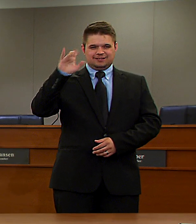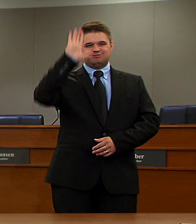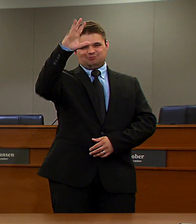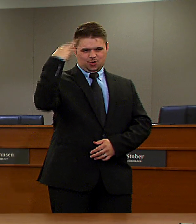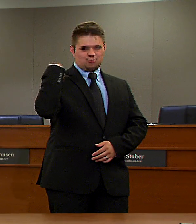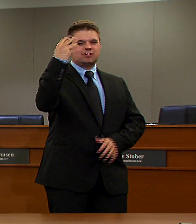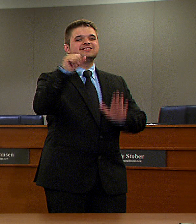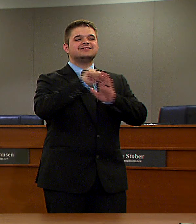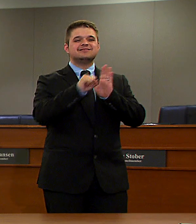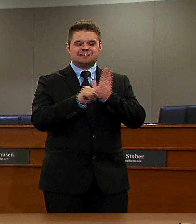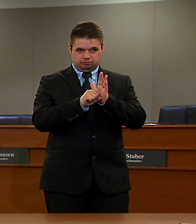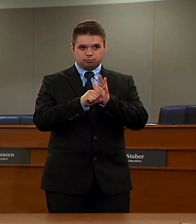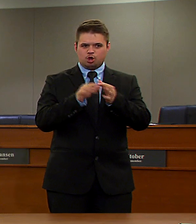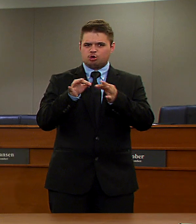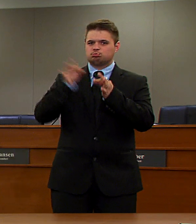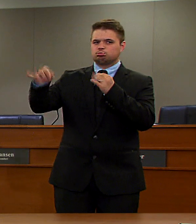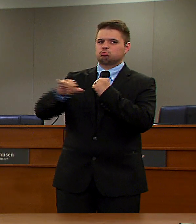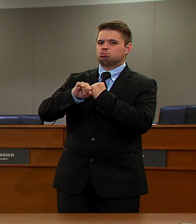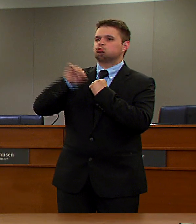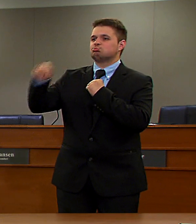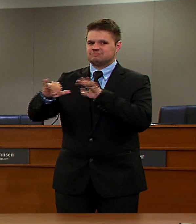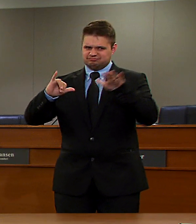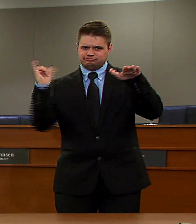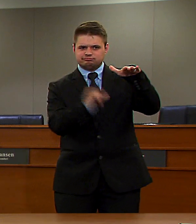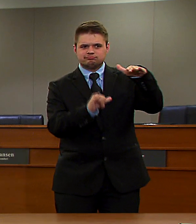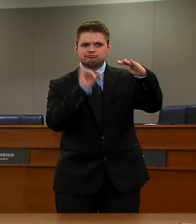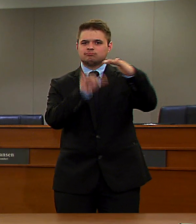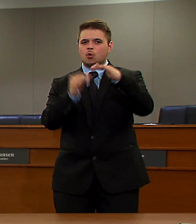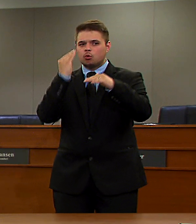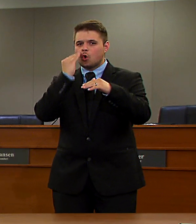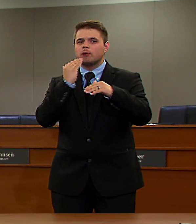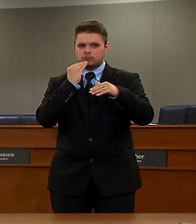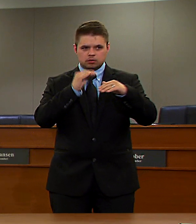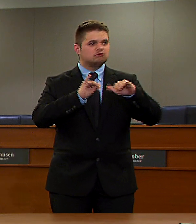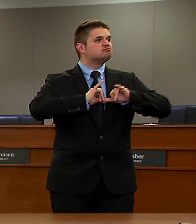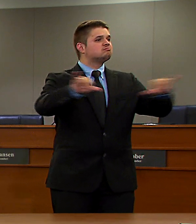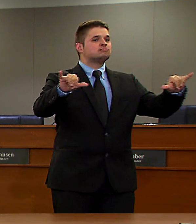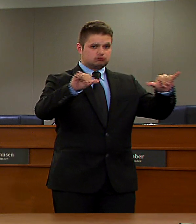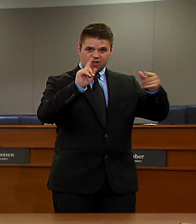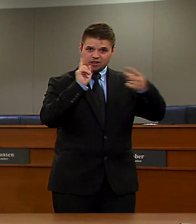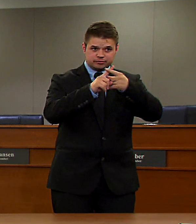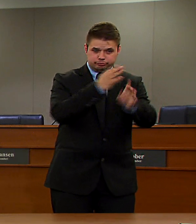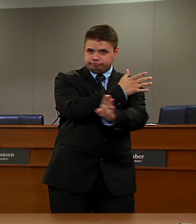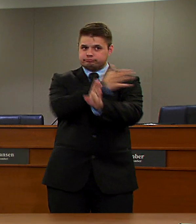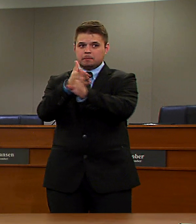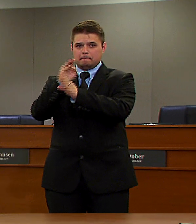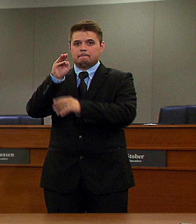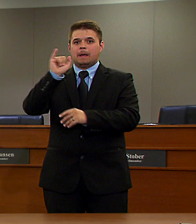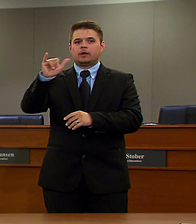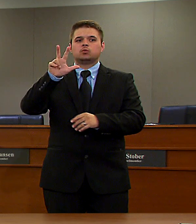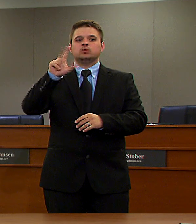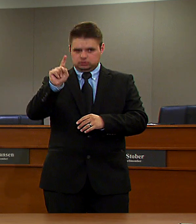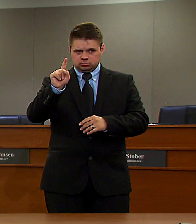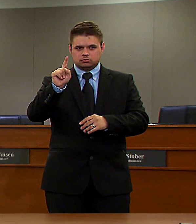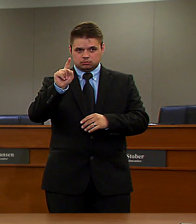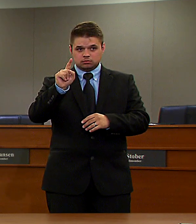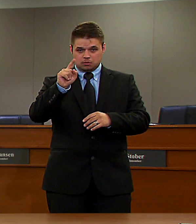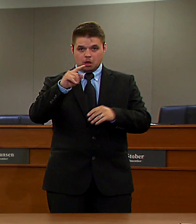31st, and discuss a four phase plan to guide the reopening of businesses and activities in